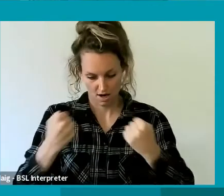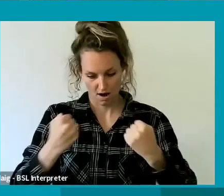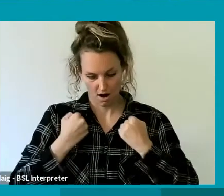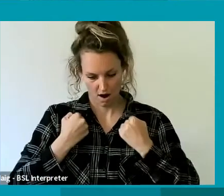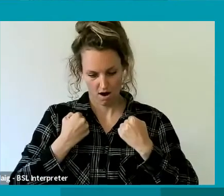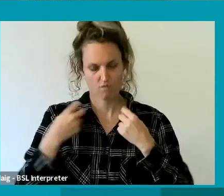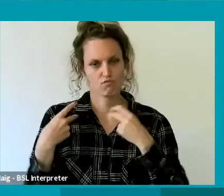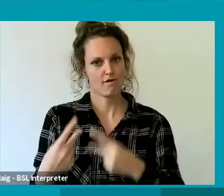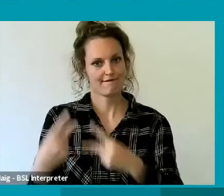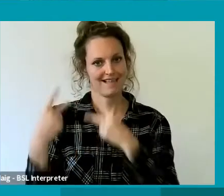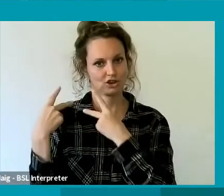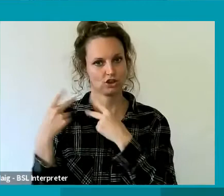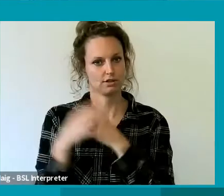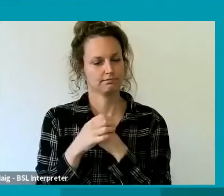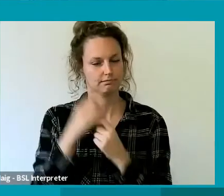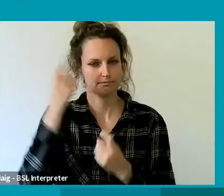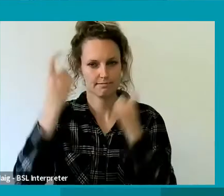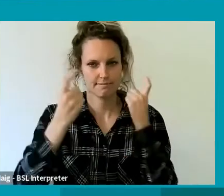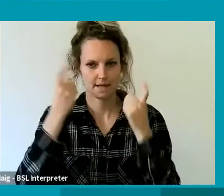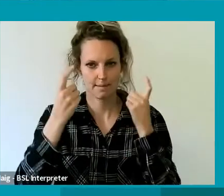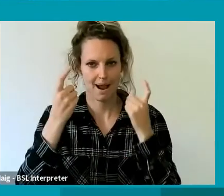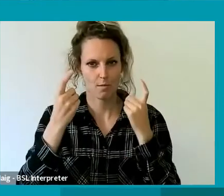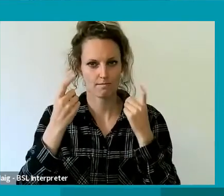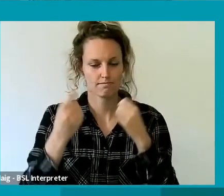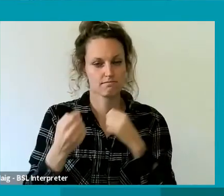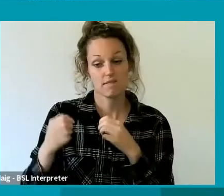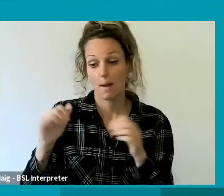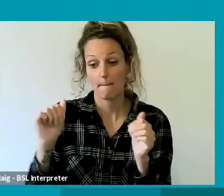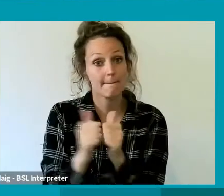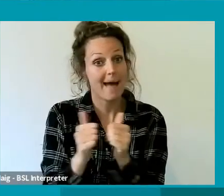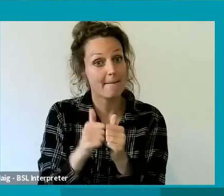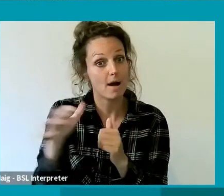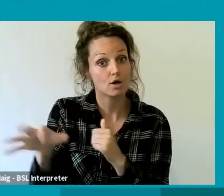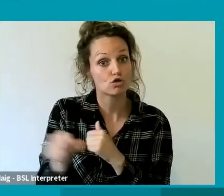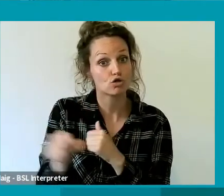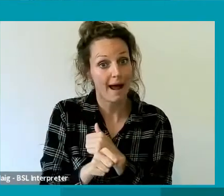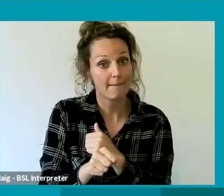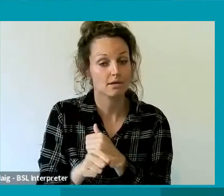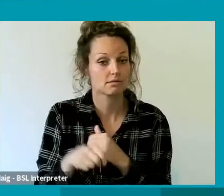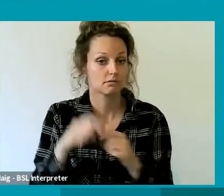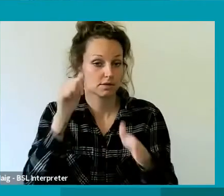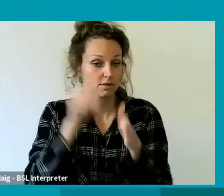a couple of these questions. Get a sheet of paper. Start brainstorming and think